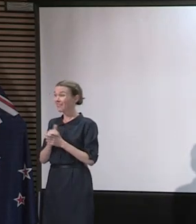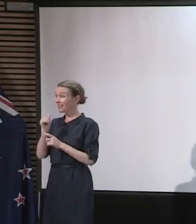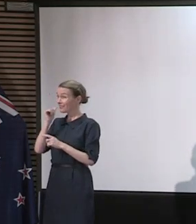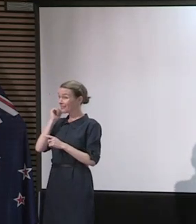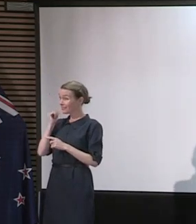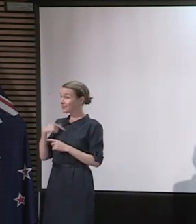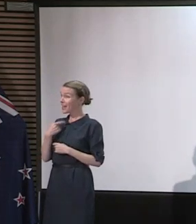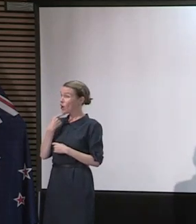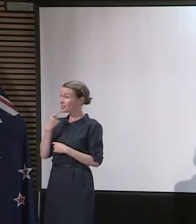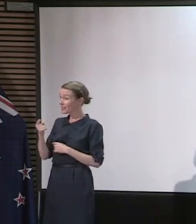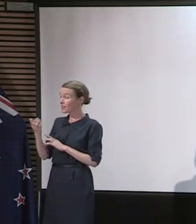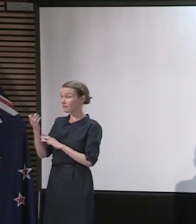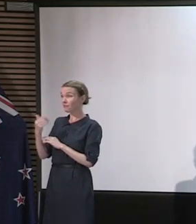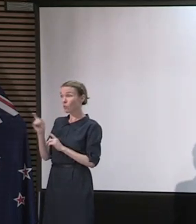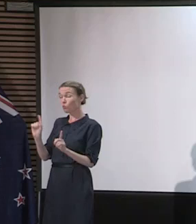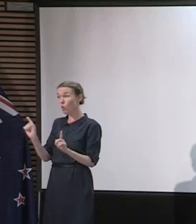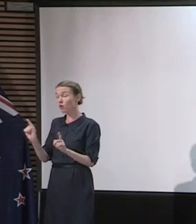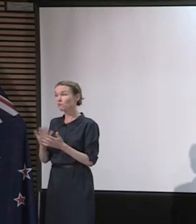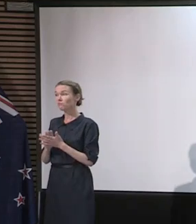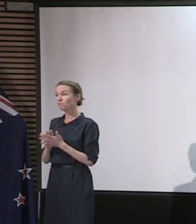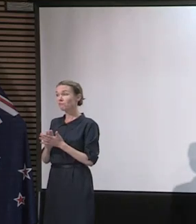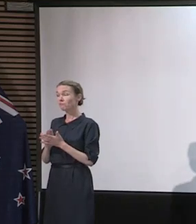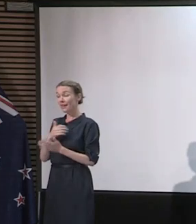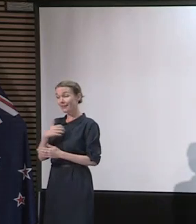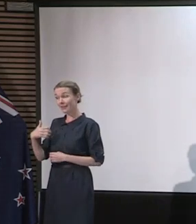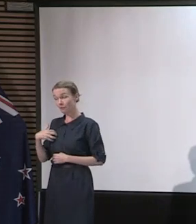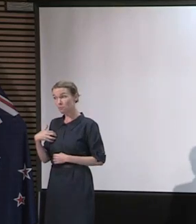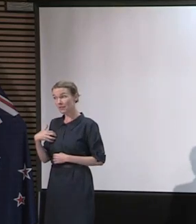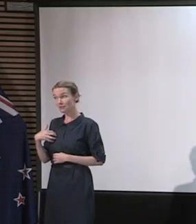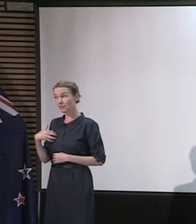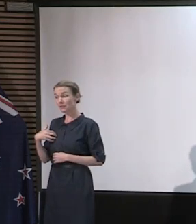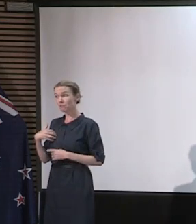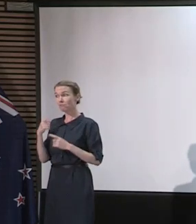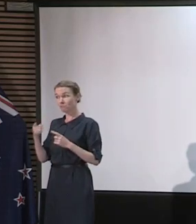To this ideal, to hear more about it? You would have heard me share yesterday